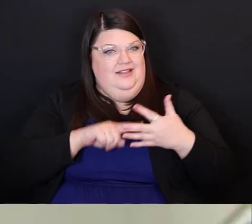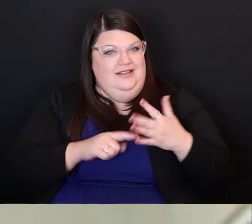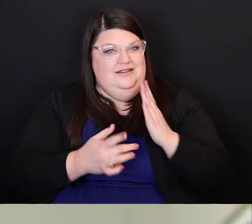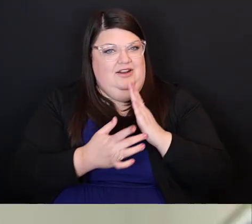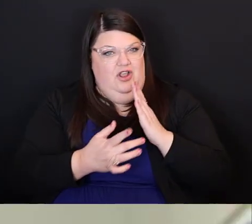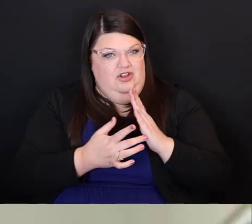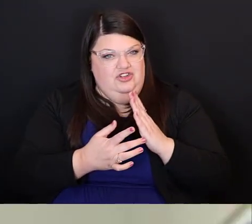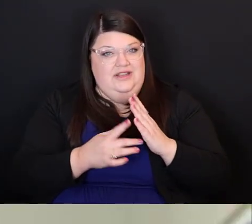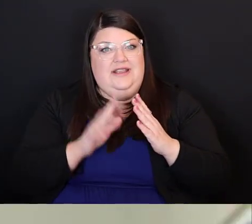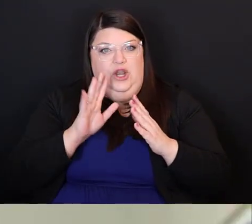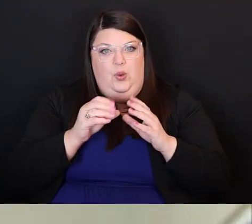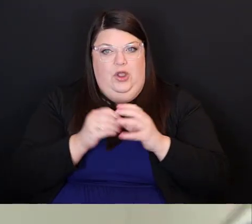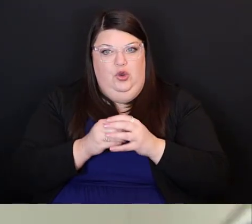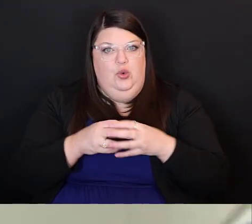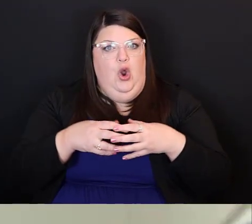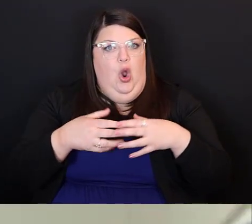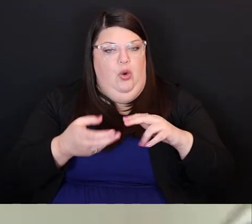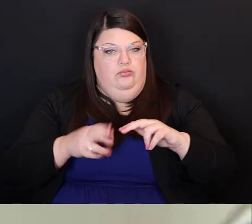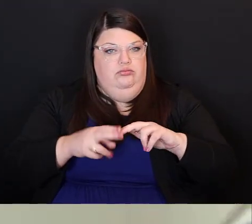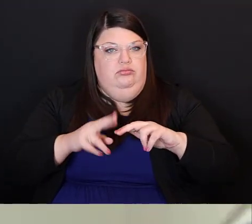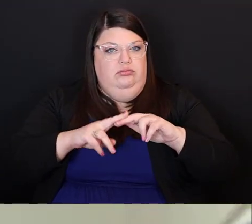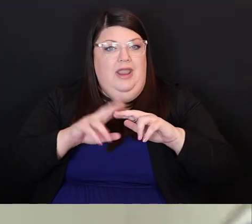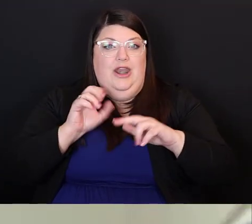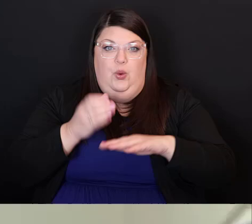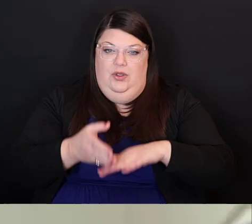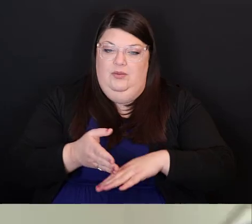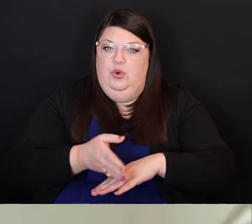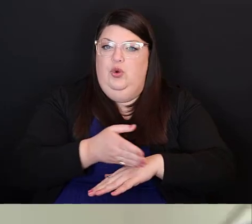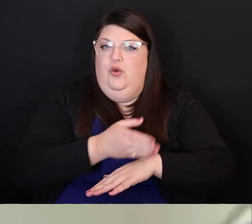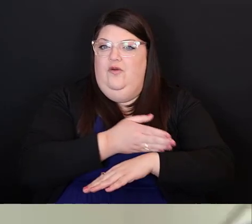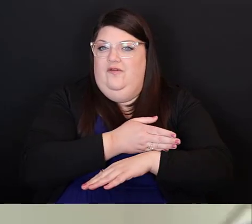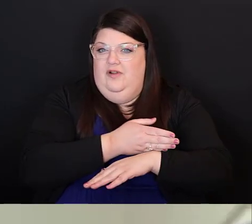improvements in the technology through things like AI to get people more